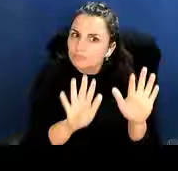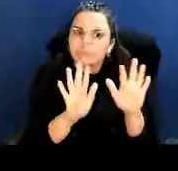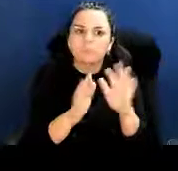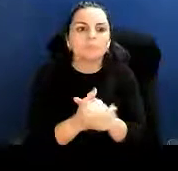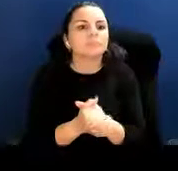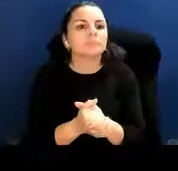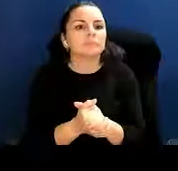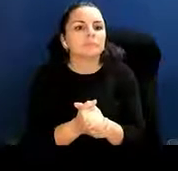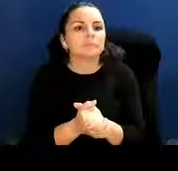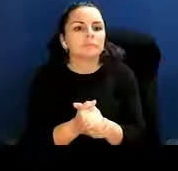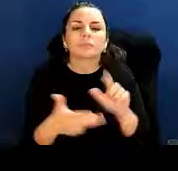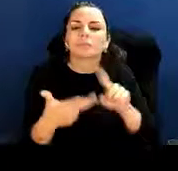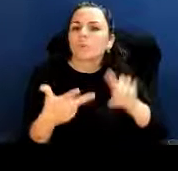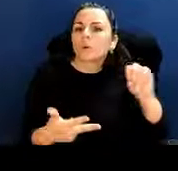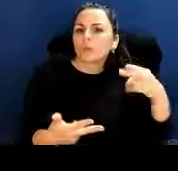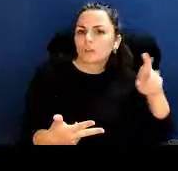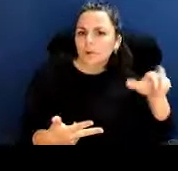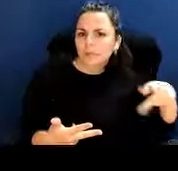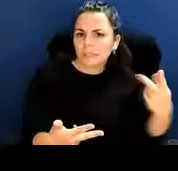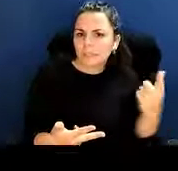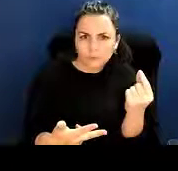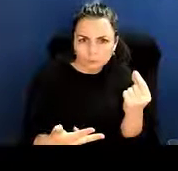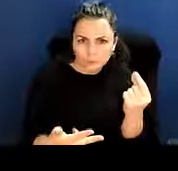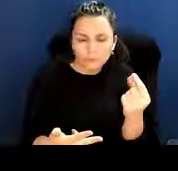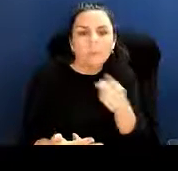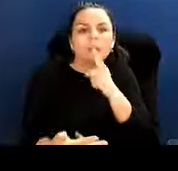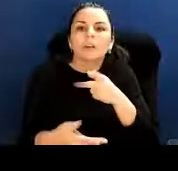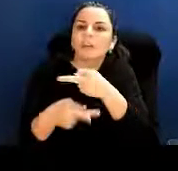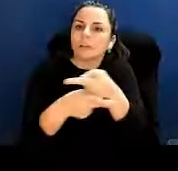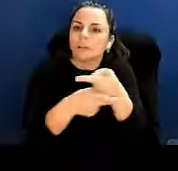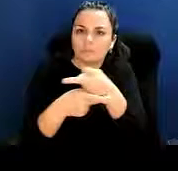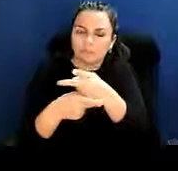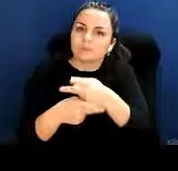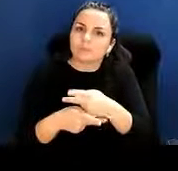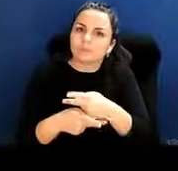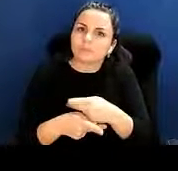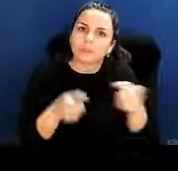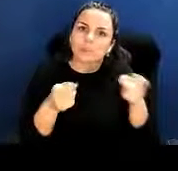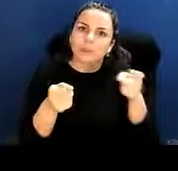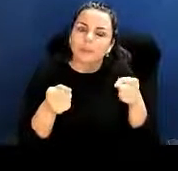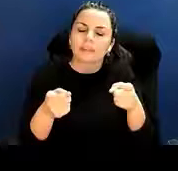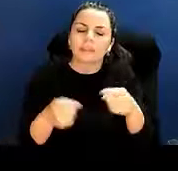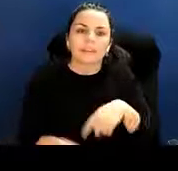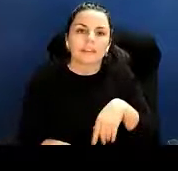So what about the OHRP? It regulates HHS conducted or supported human research.